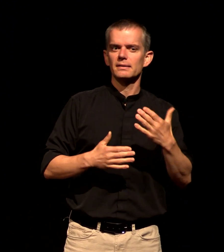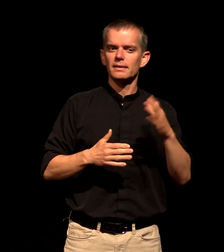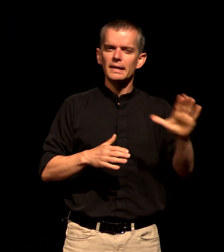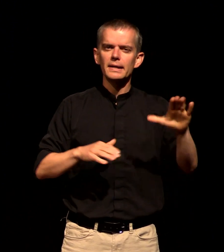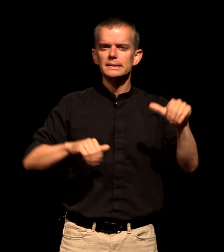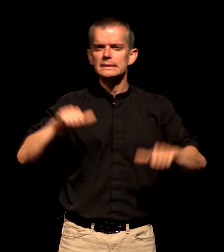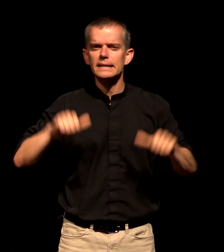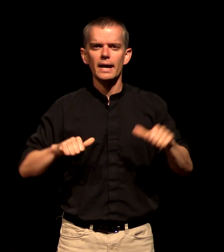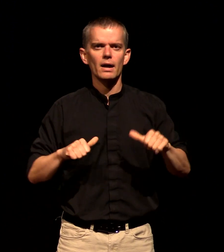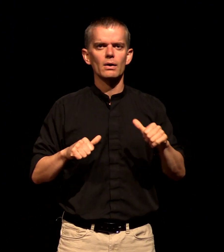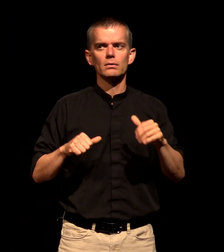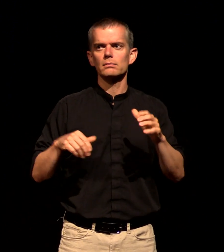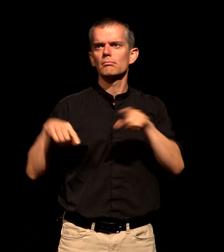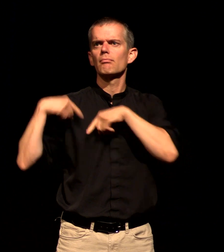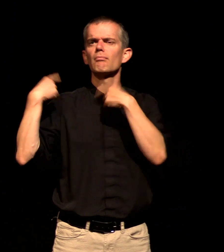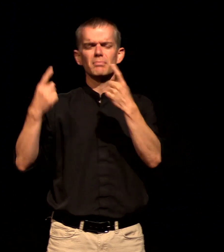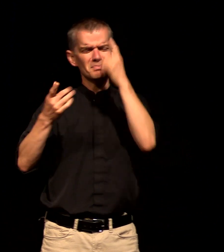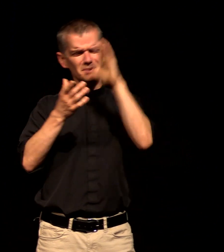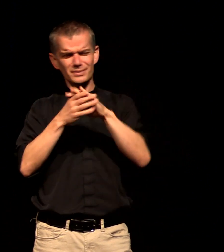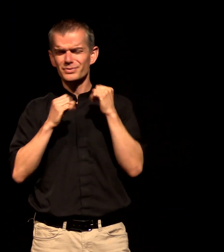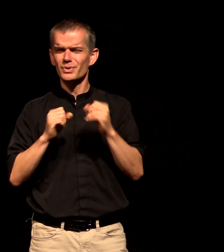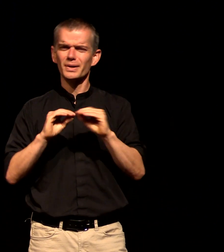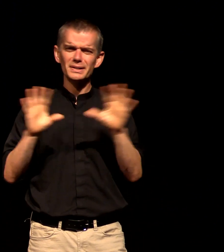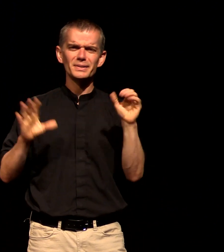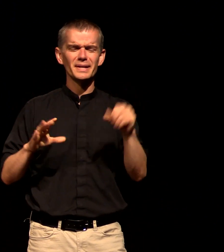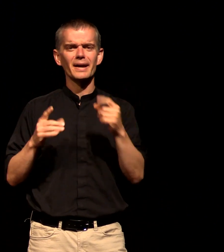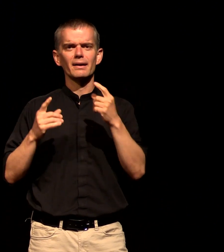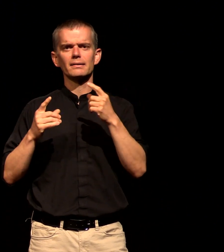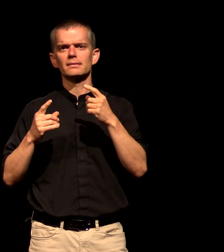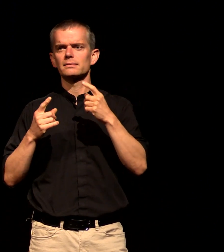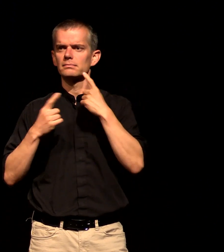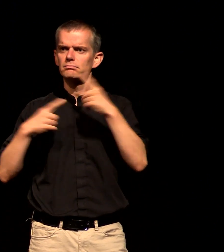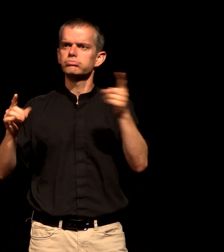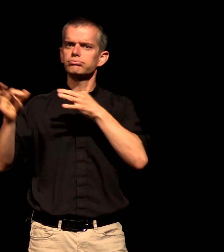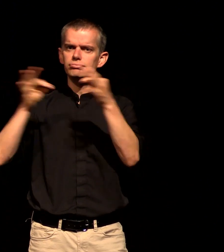superbly proclaimed. It gives us permission to admit our own